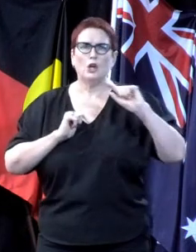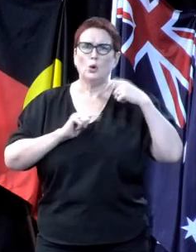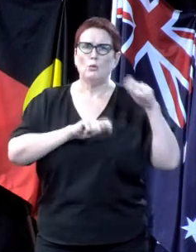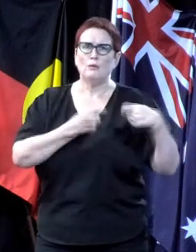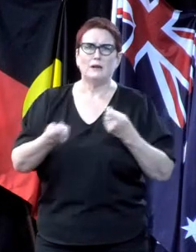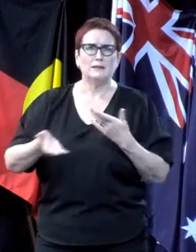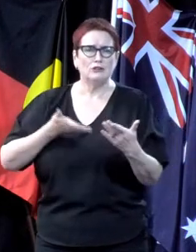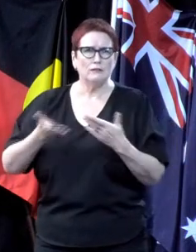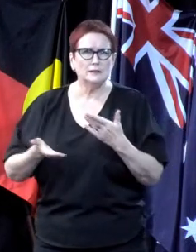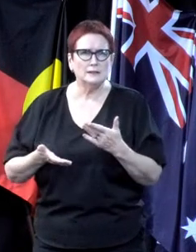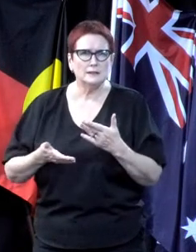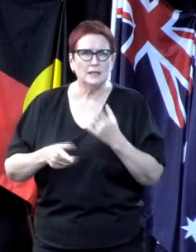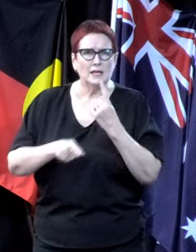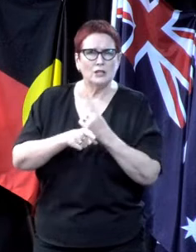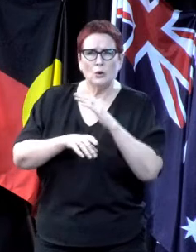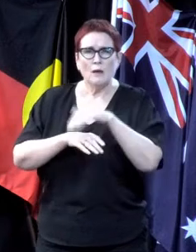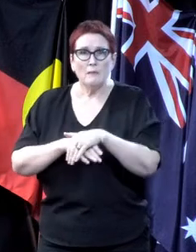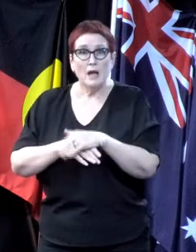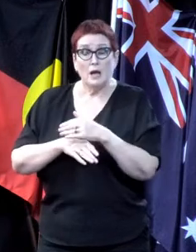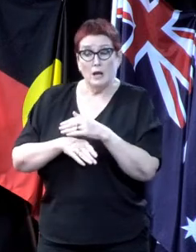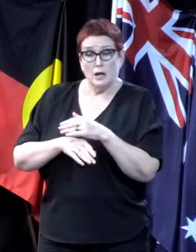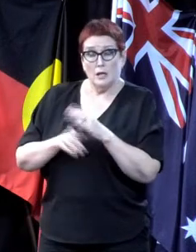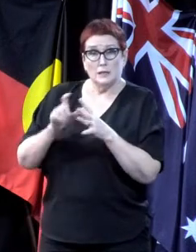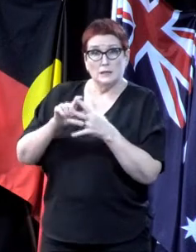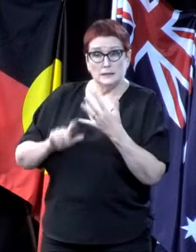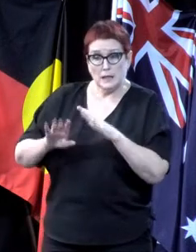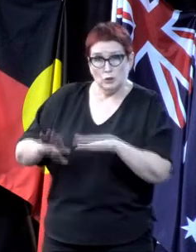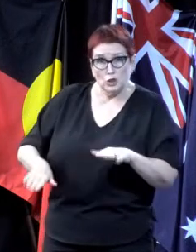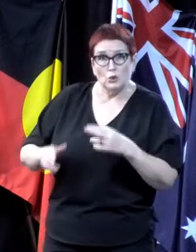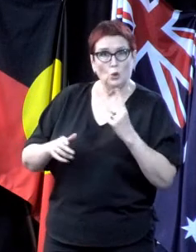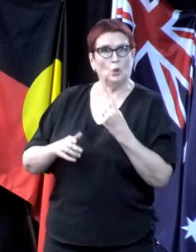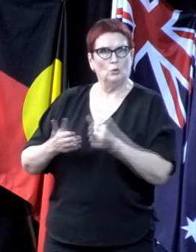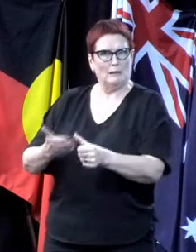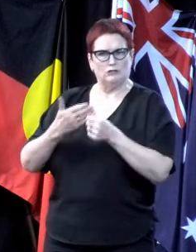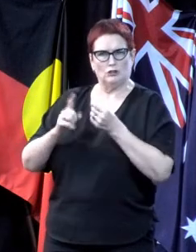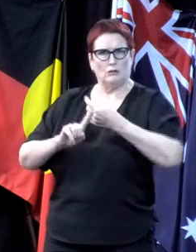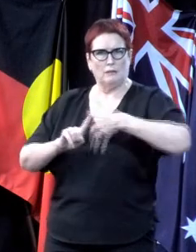about disabled First Nations children and issues around disengagement